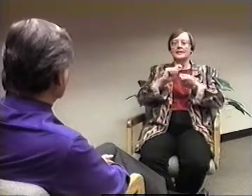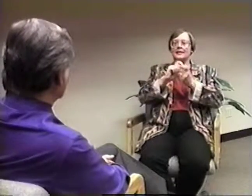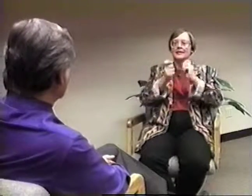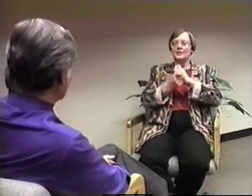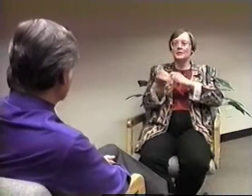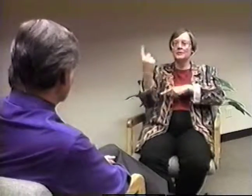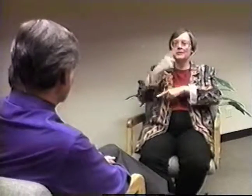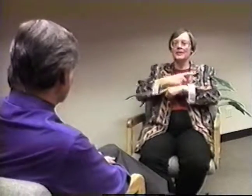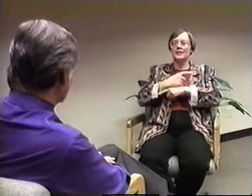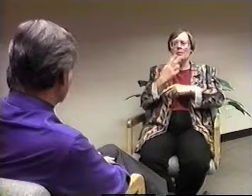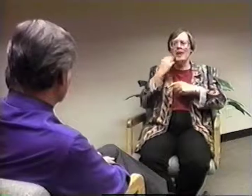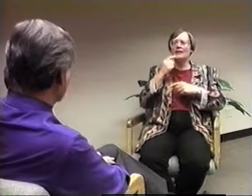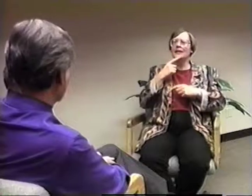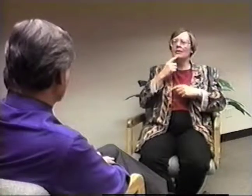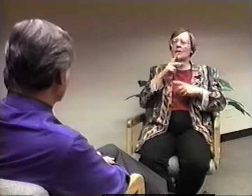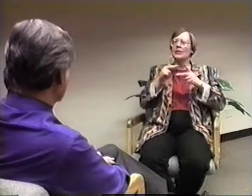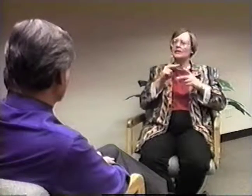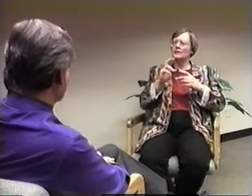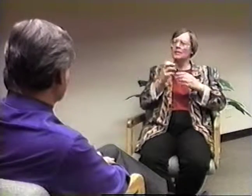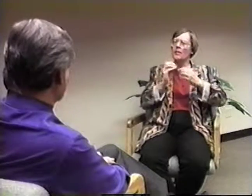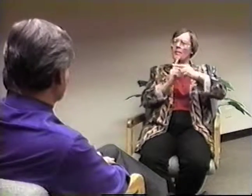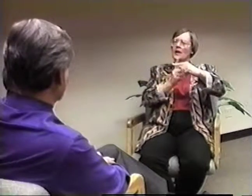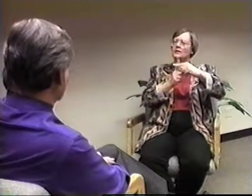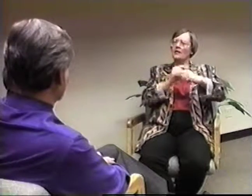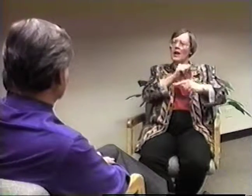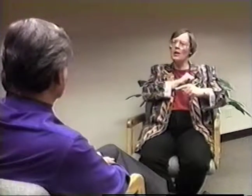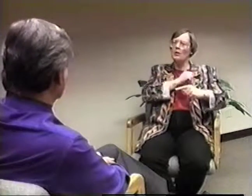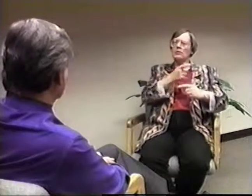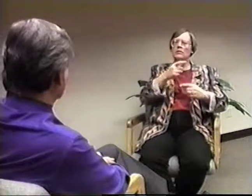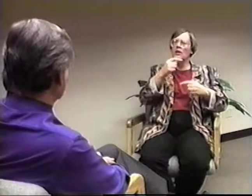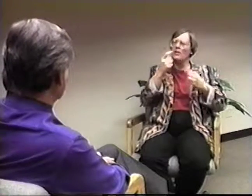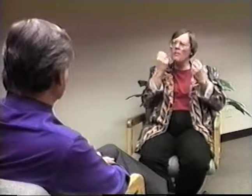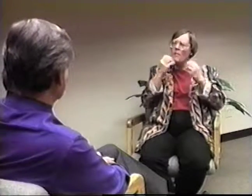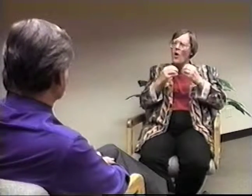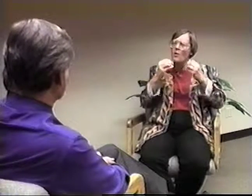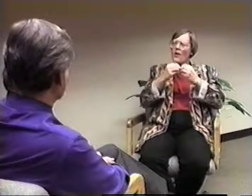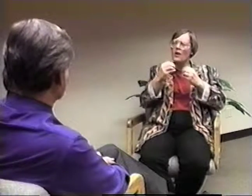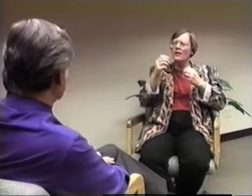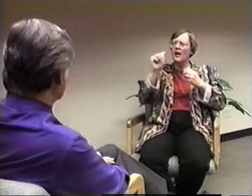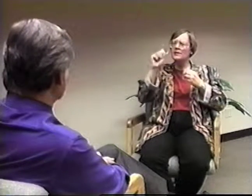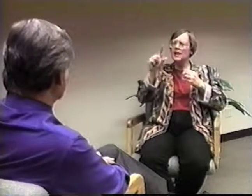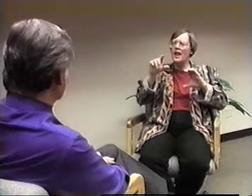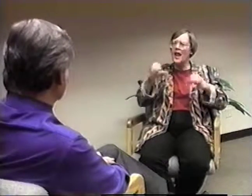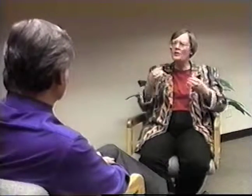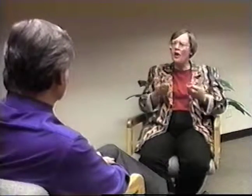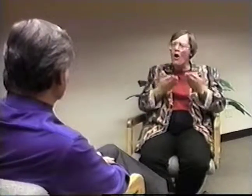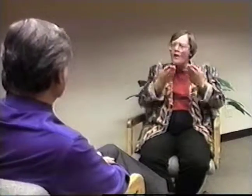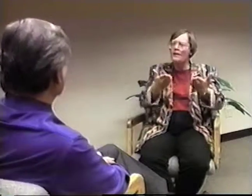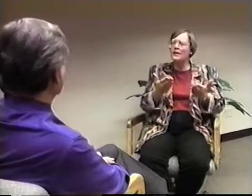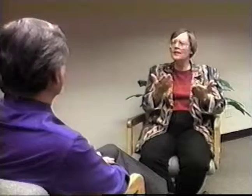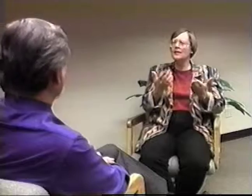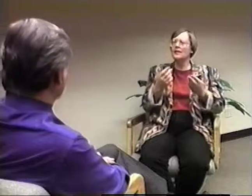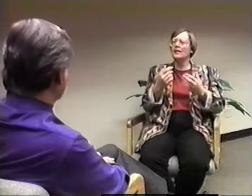Oh, yes, there have been many changes. People with hearing loss have a more positive attitude now.